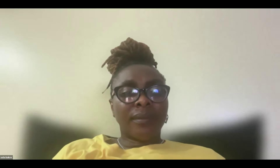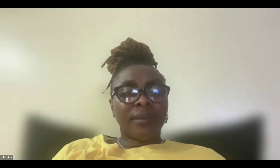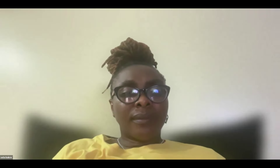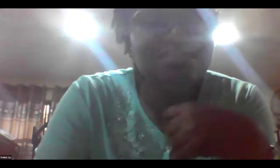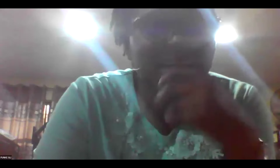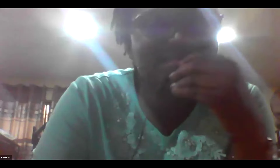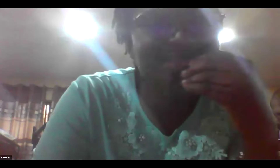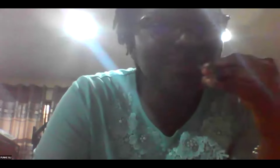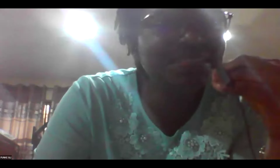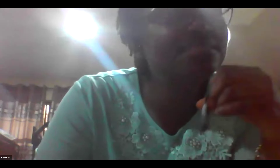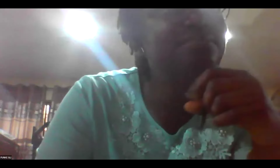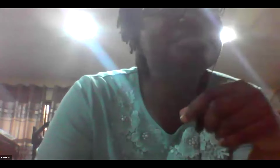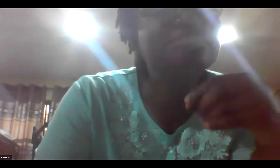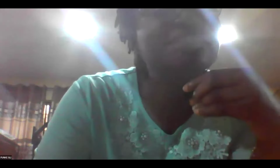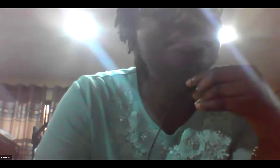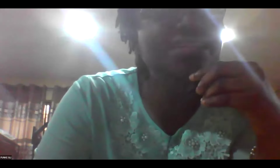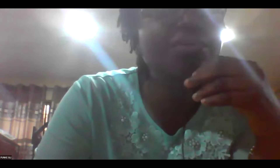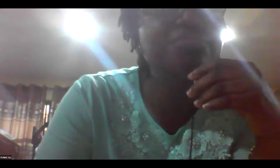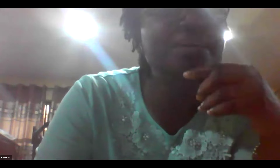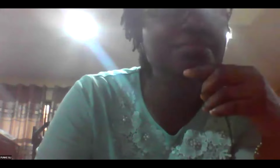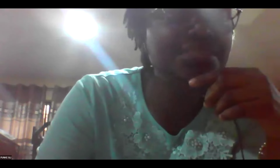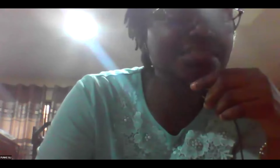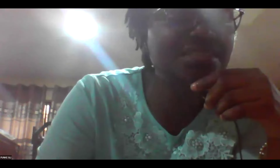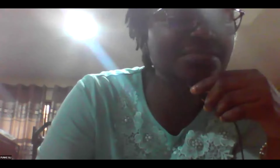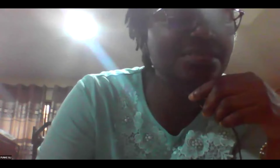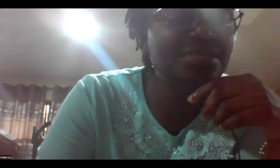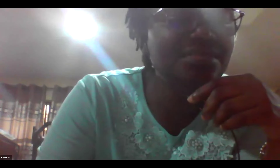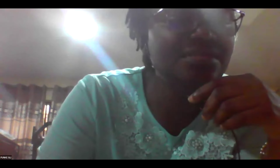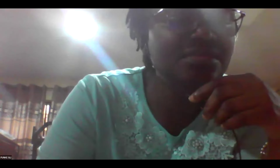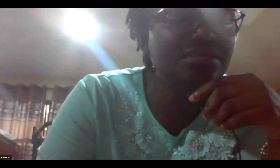Iphone that audio now on music iphone that joins a meeting.